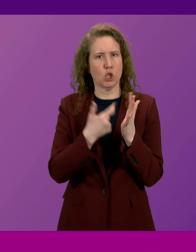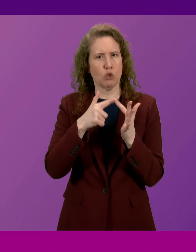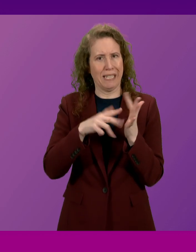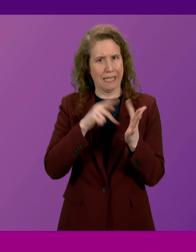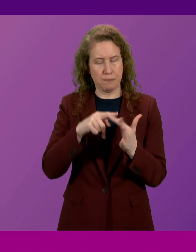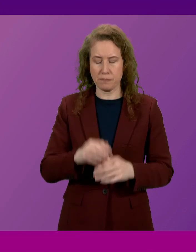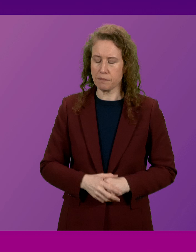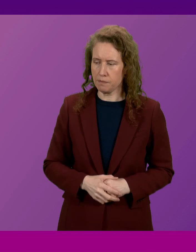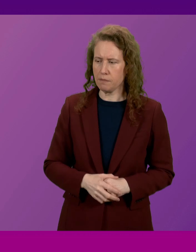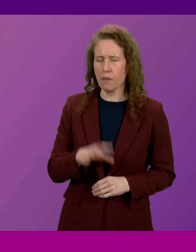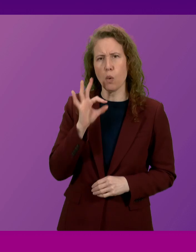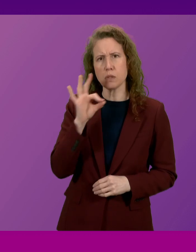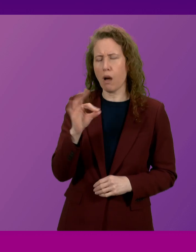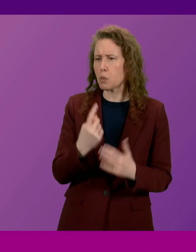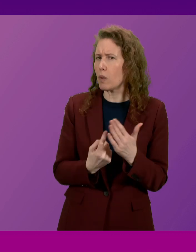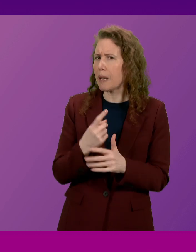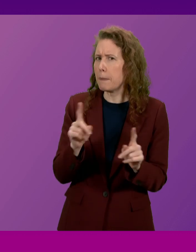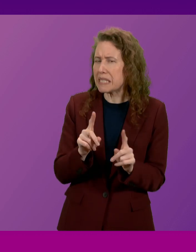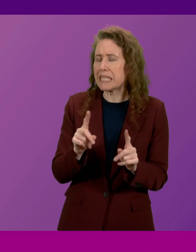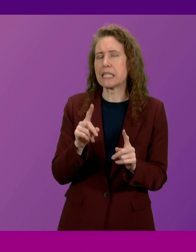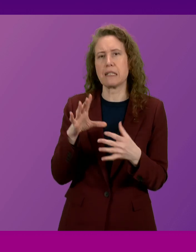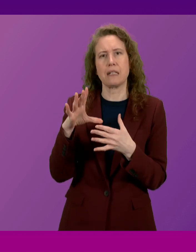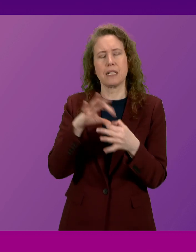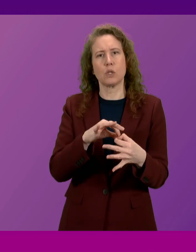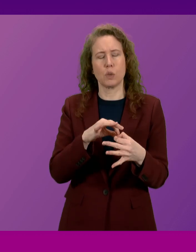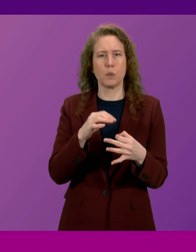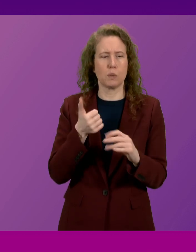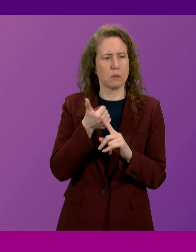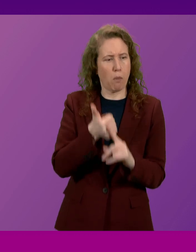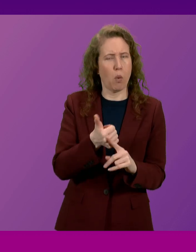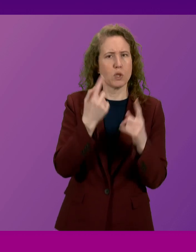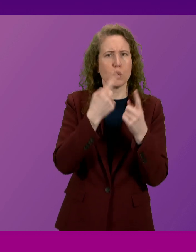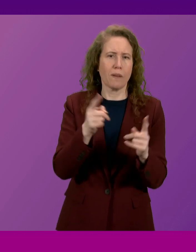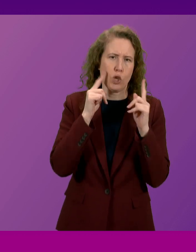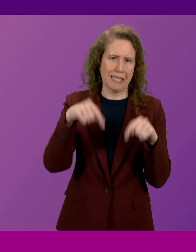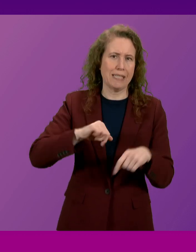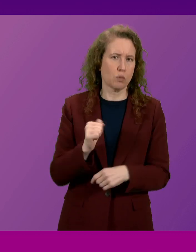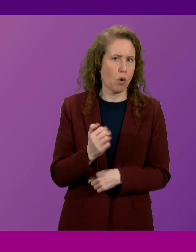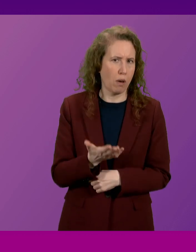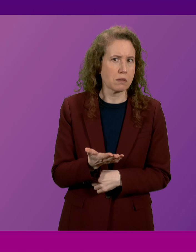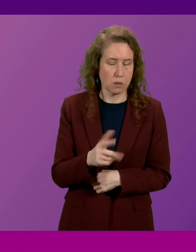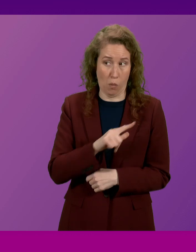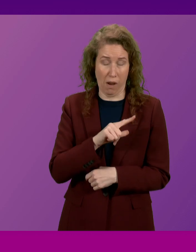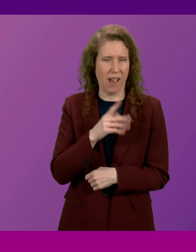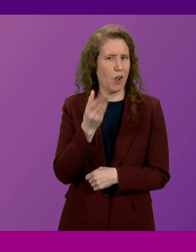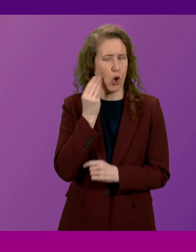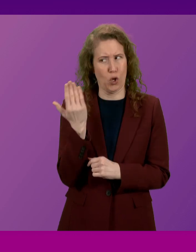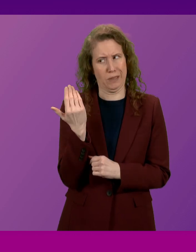To ask the First Minister what steps the Scottish Government is considering to further support Scotland’s universities, in light of reports that the University of the